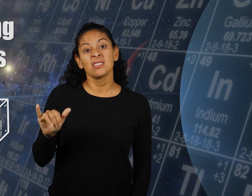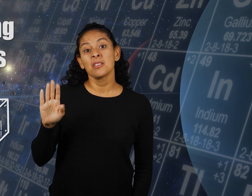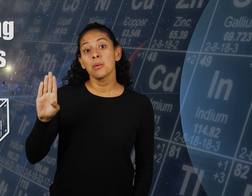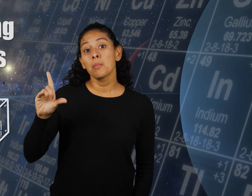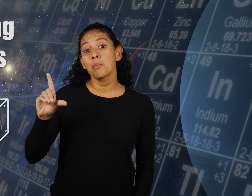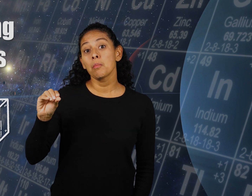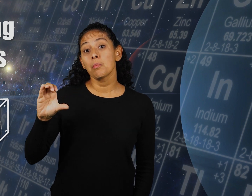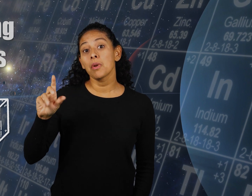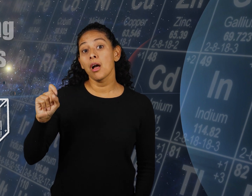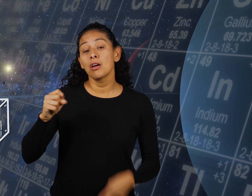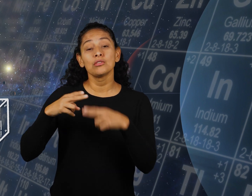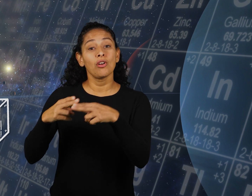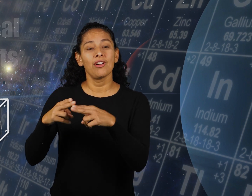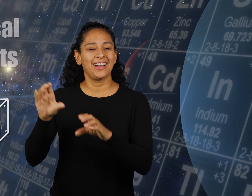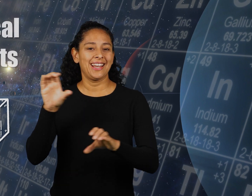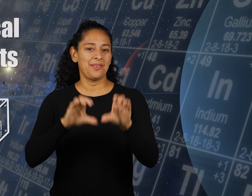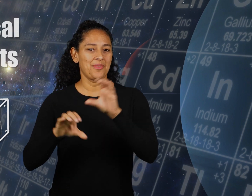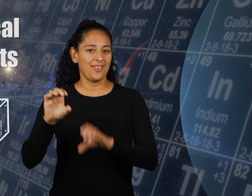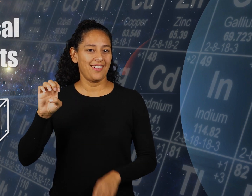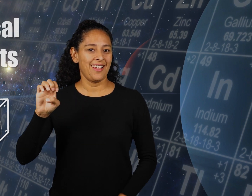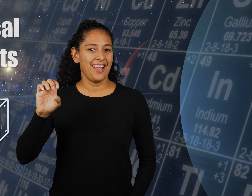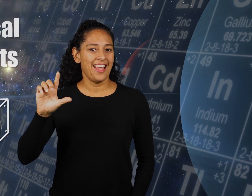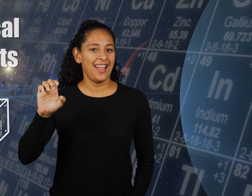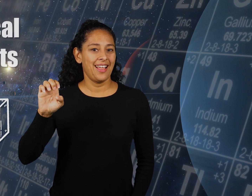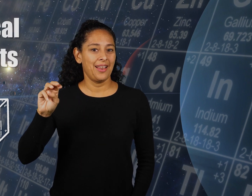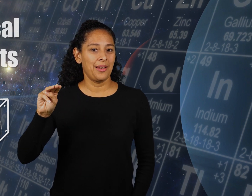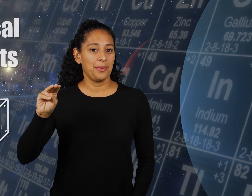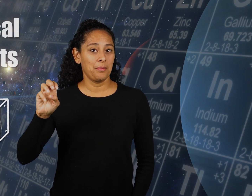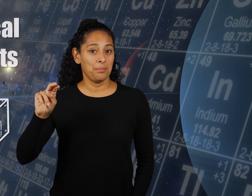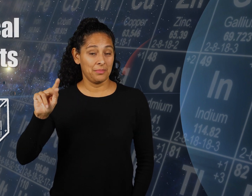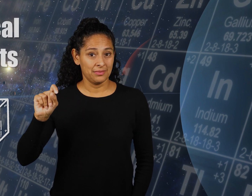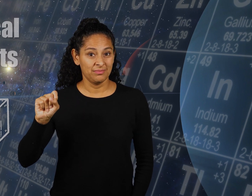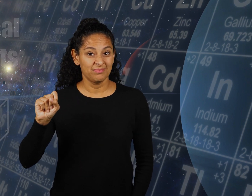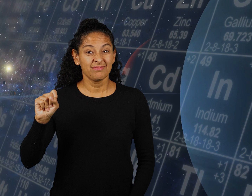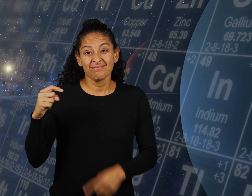Those blocks are called chemical elements.